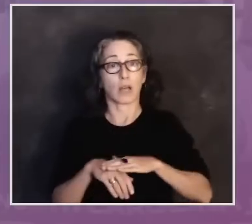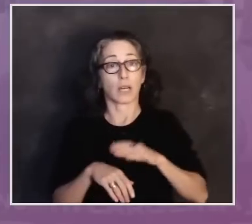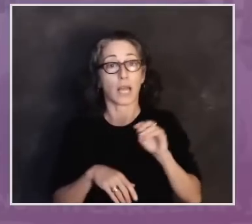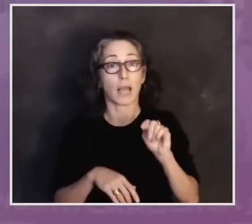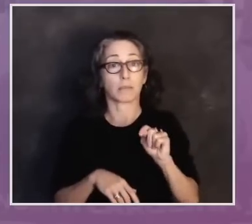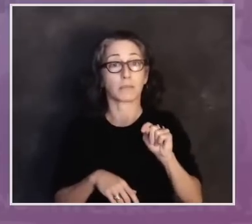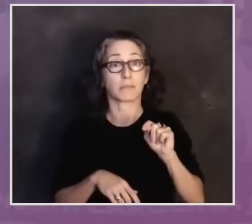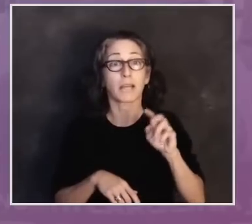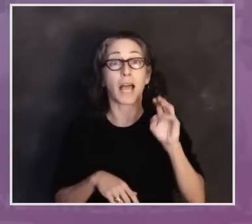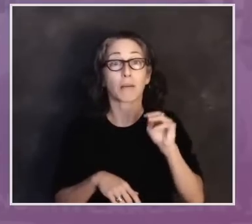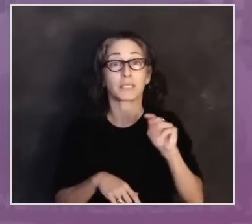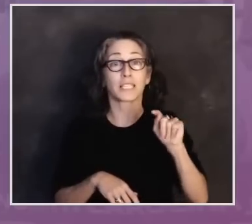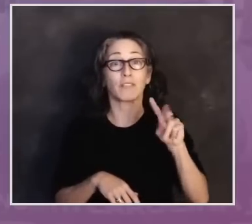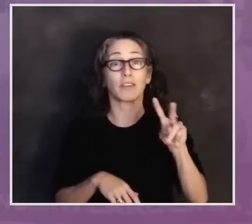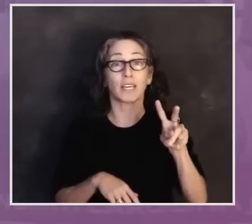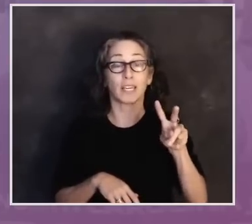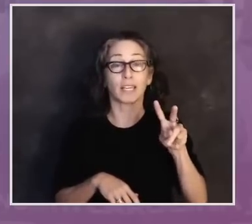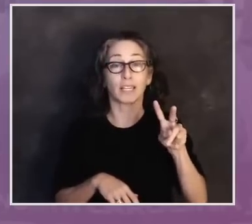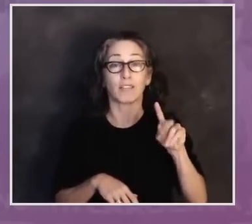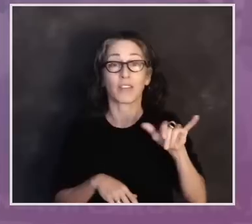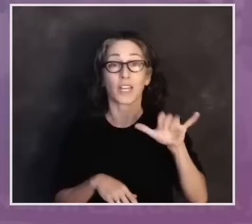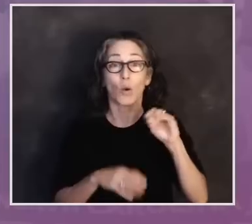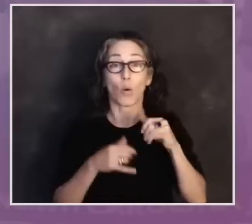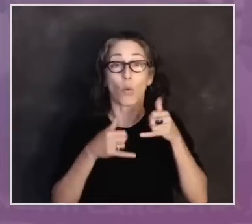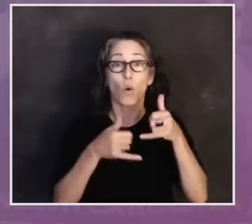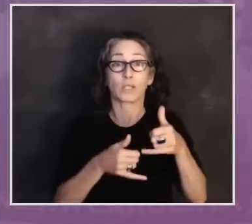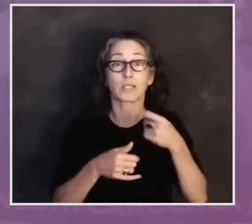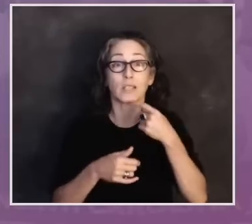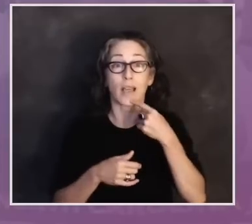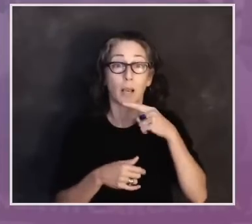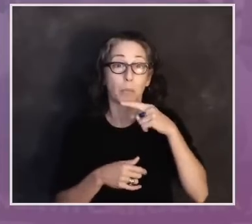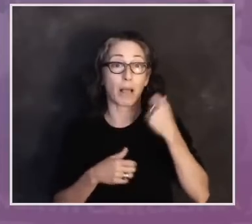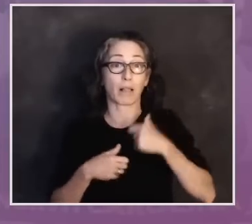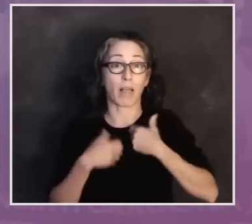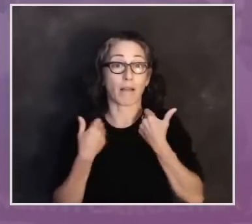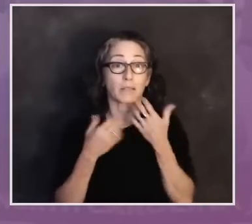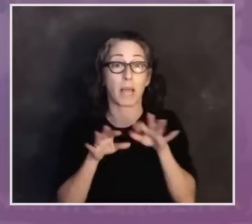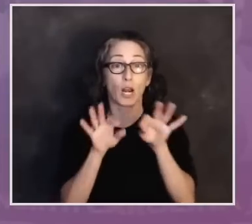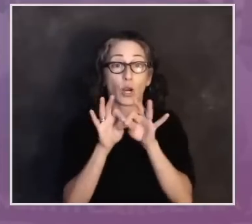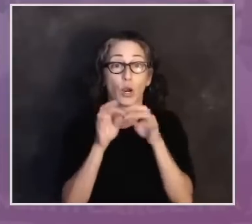AS THAT PLAYED OUT, I FOUND